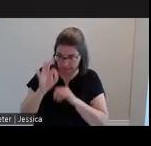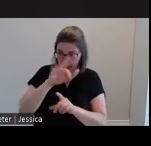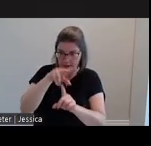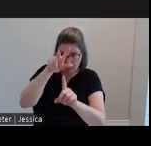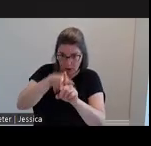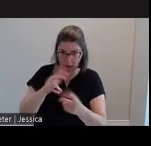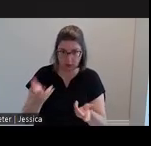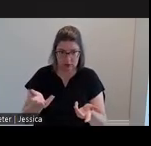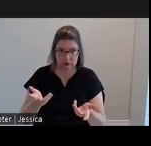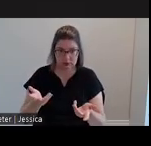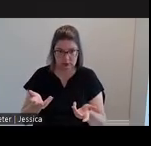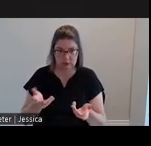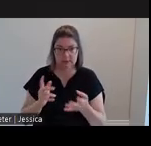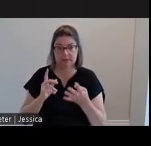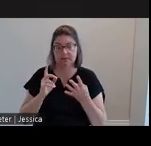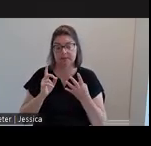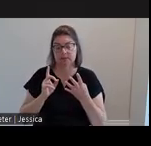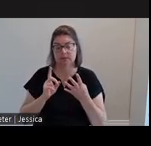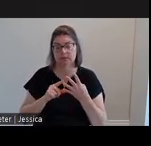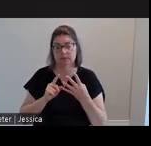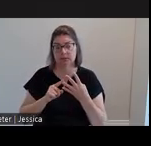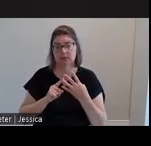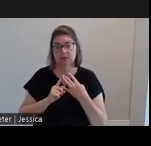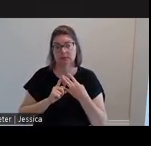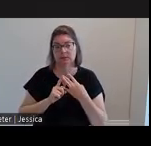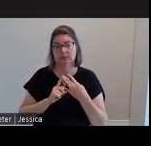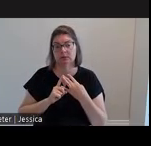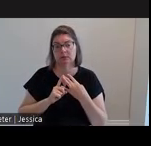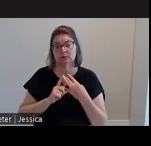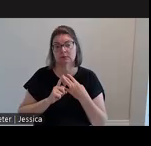Um, and then some of the more logistical things